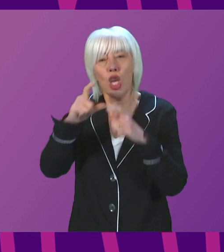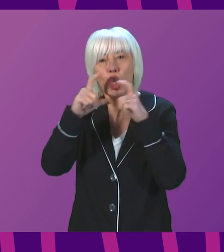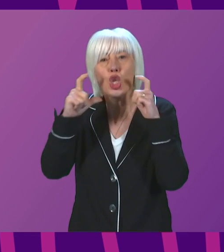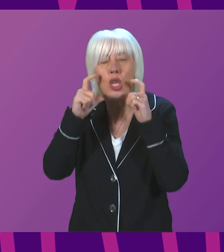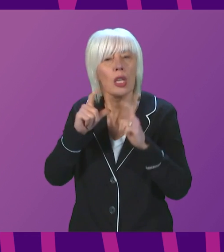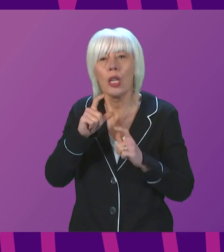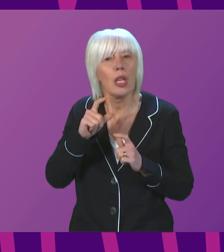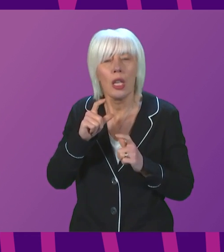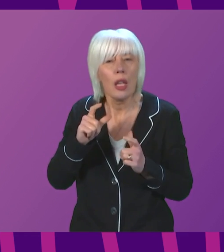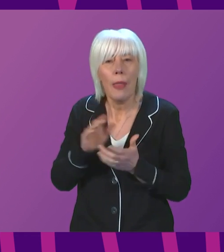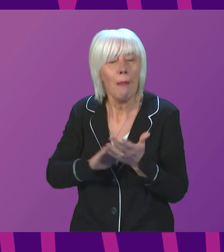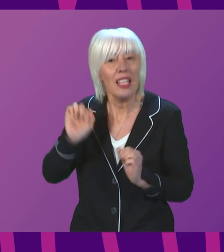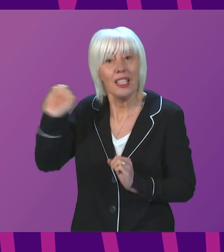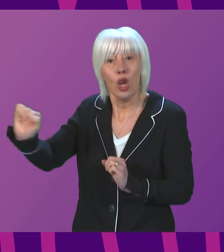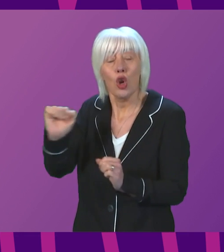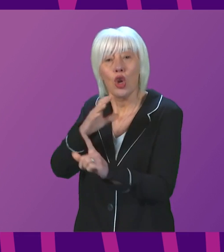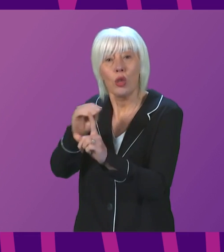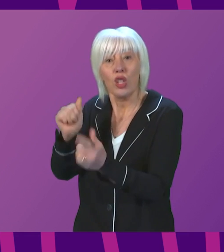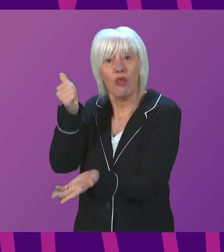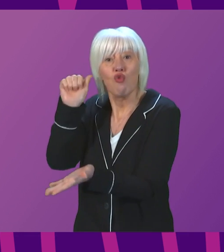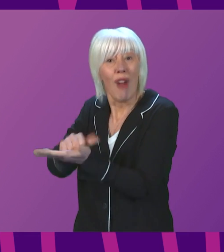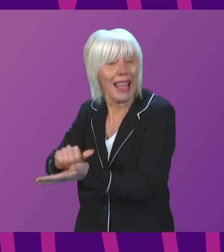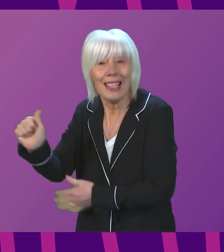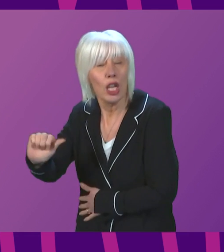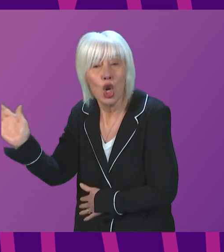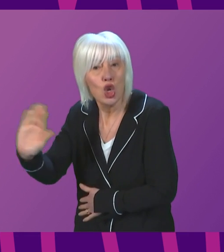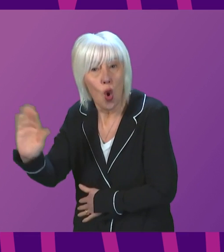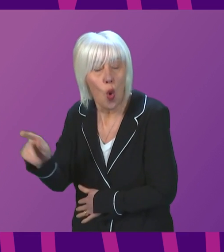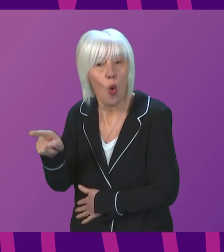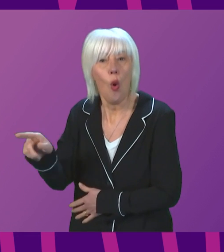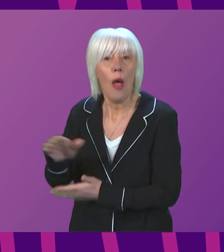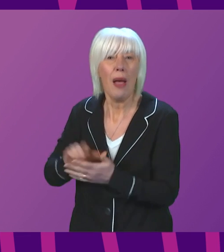he has been right; it is a demonstration of his deep irresponsibility.